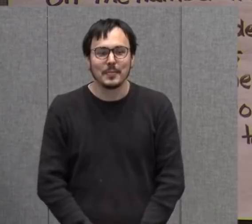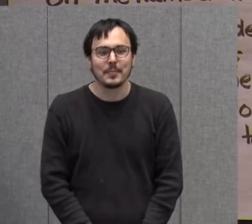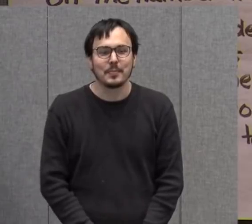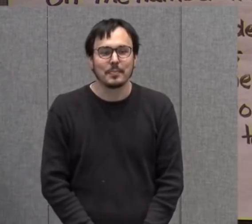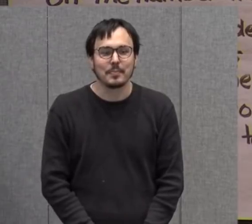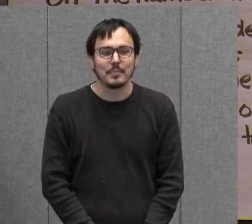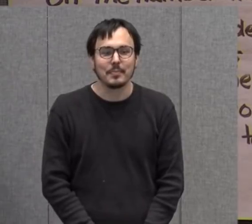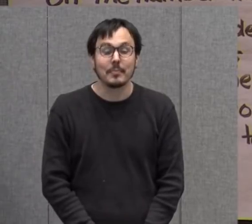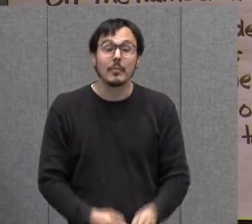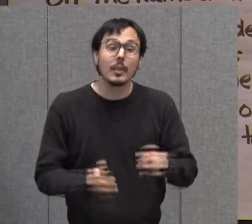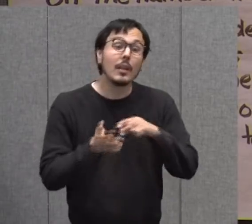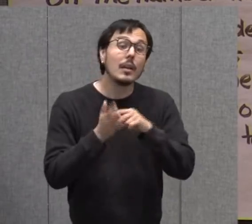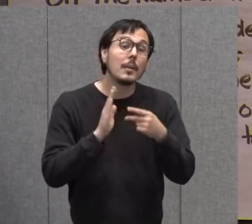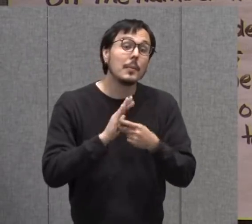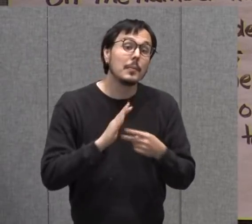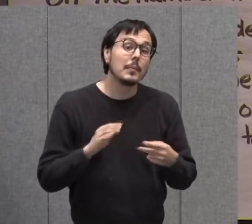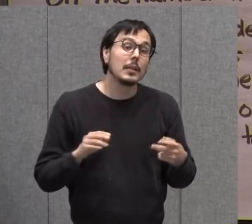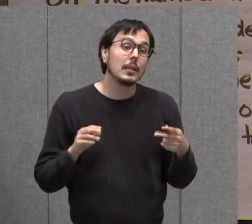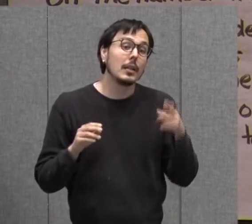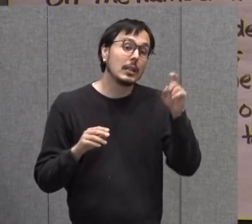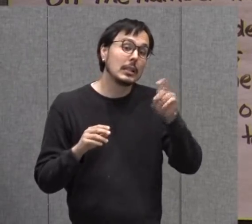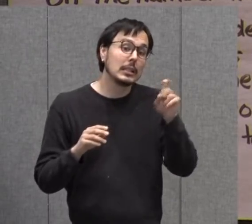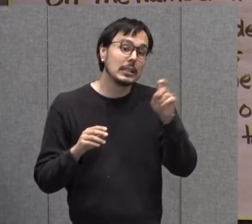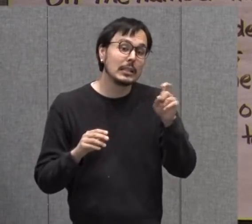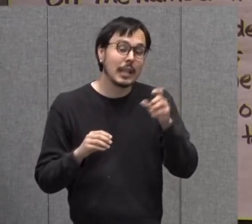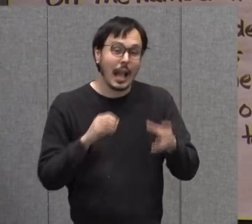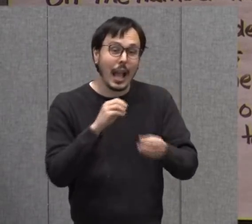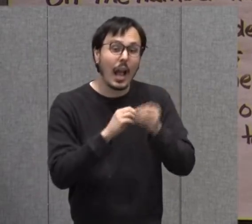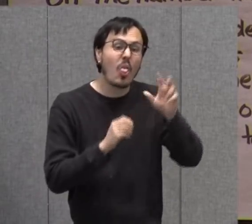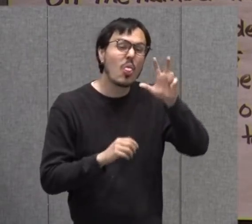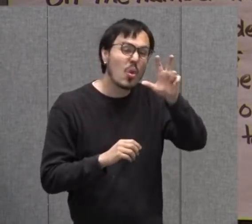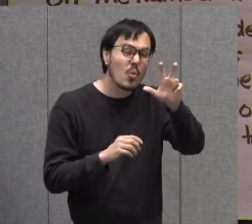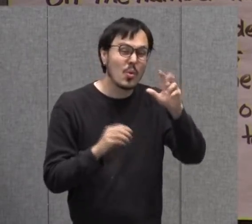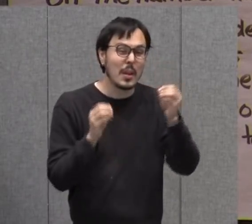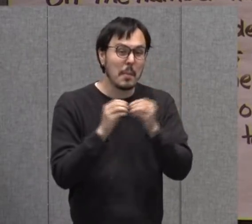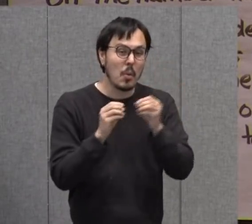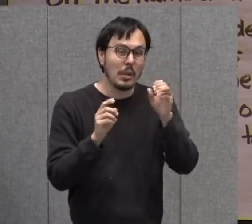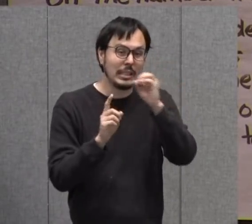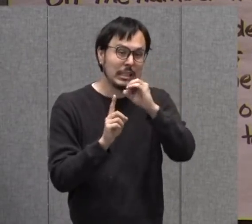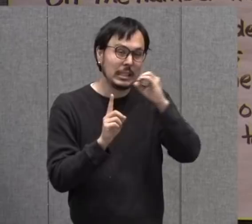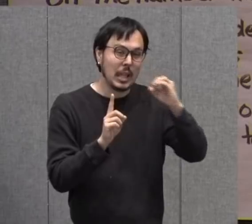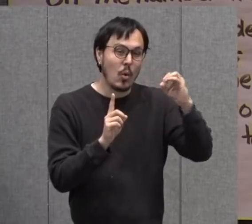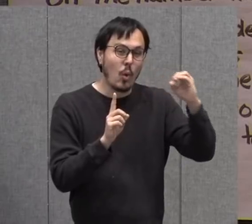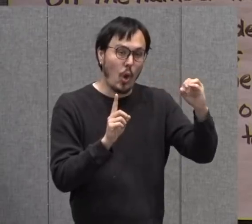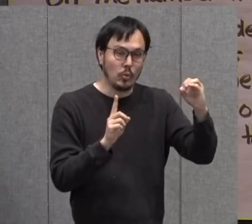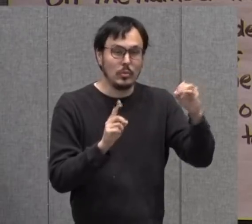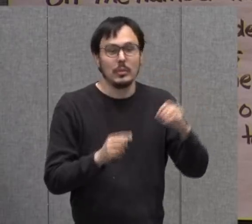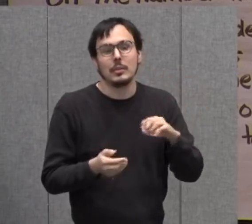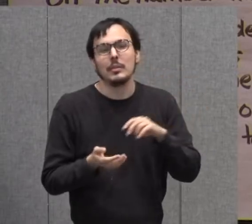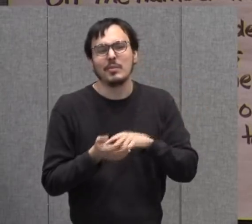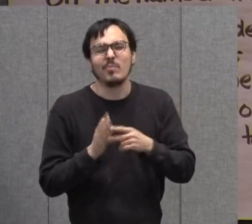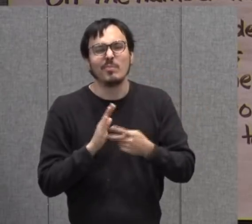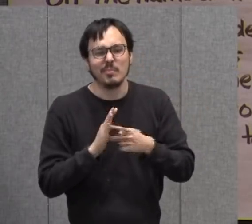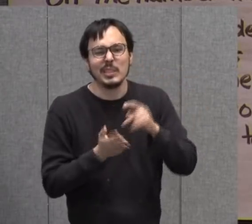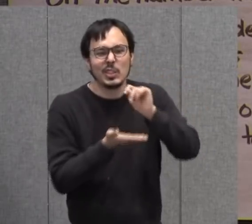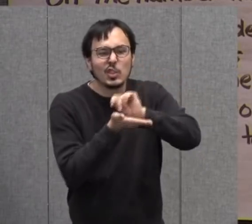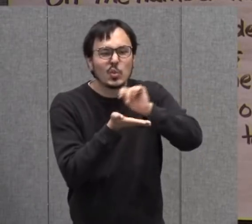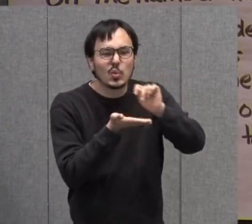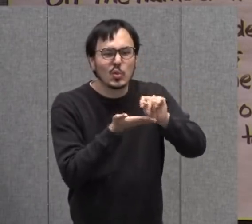So, we need a whole nother set of zeros. So, I think that we could probably say that the trillion is the biggest number, right?